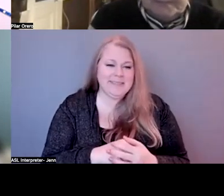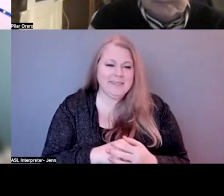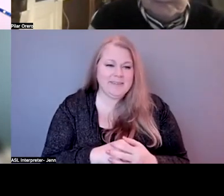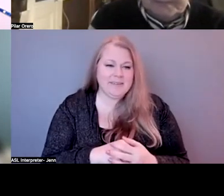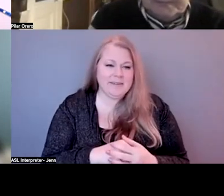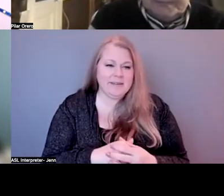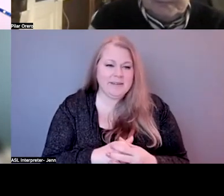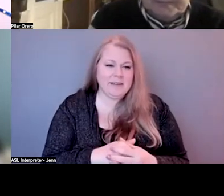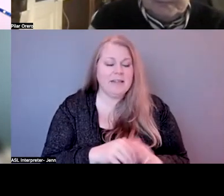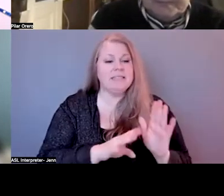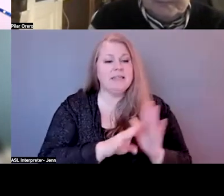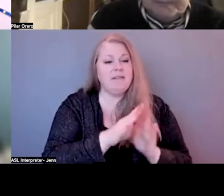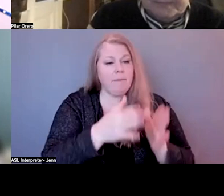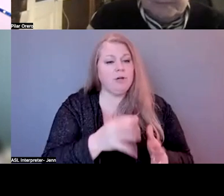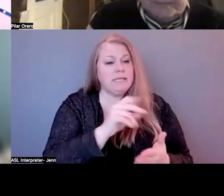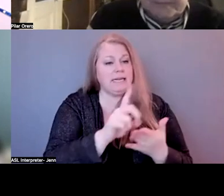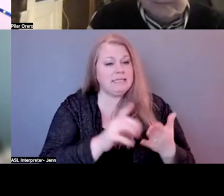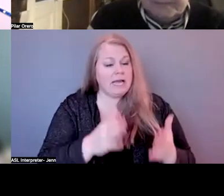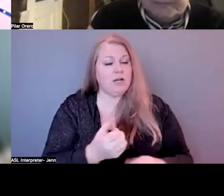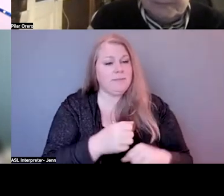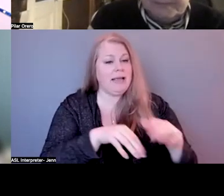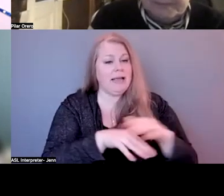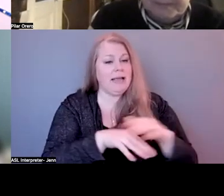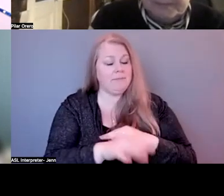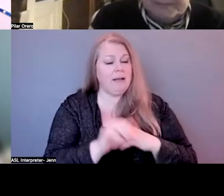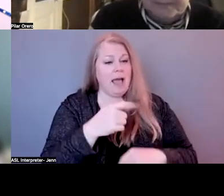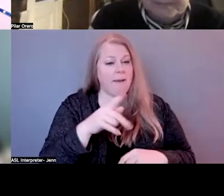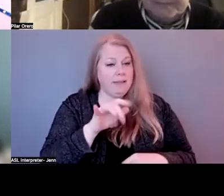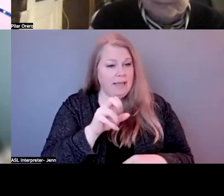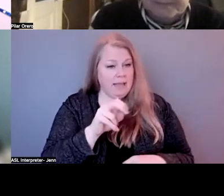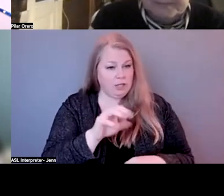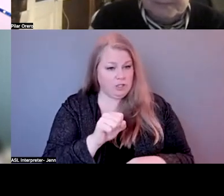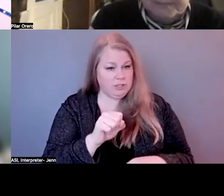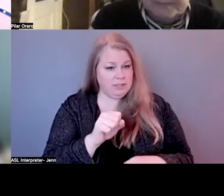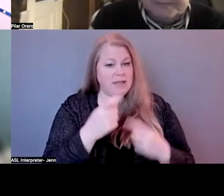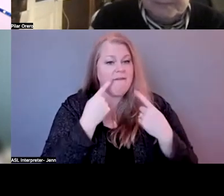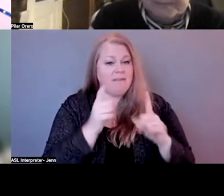the developers and designers make accessible applications affectively? Thank you effectively.